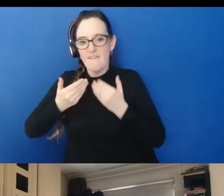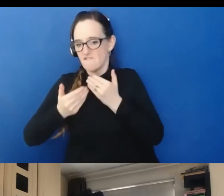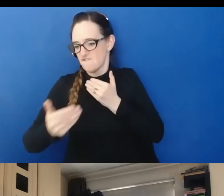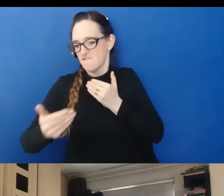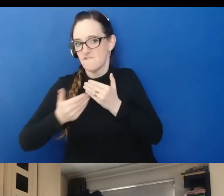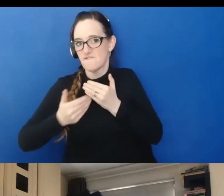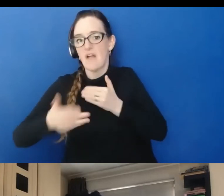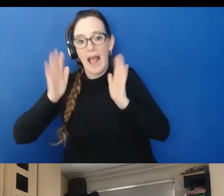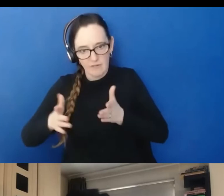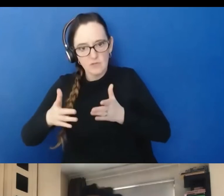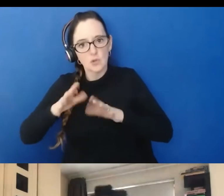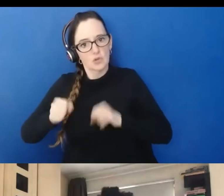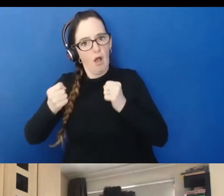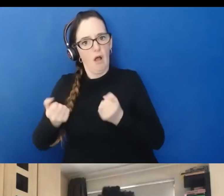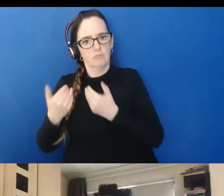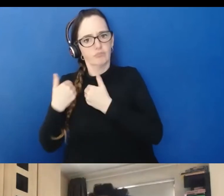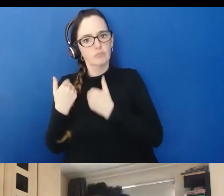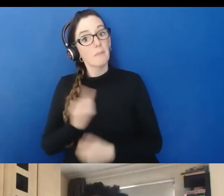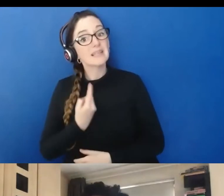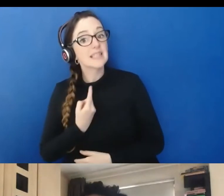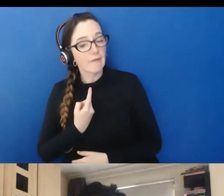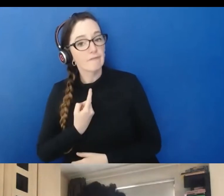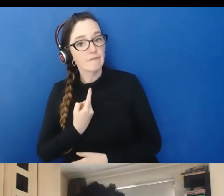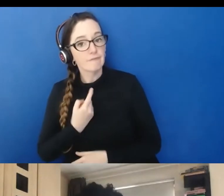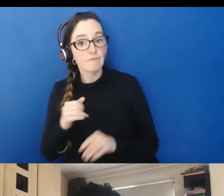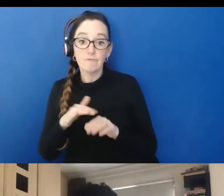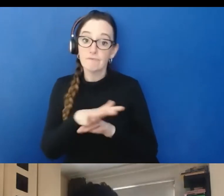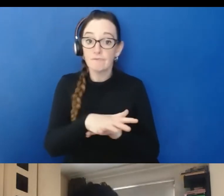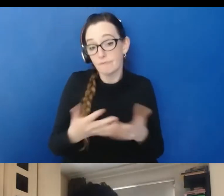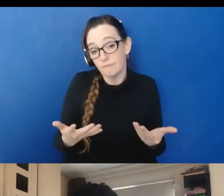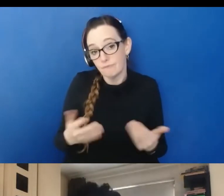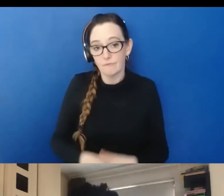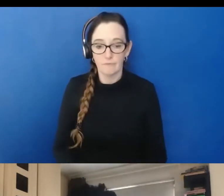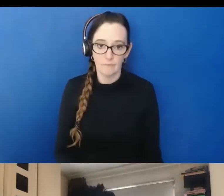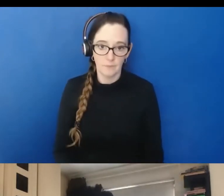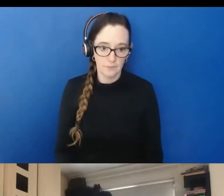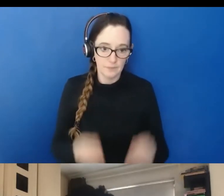Thank you. I feel like we could spend the rest of this